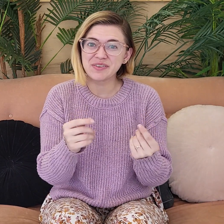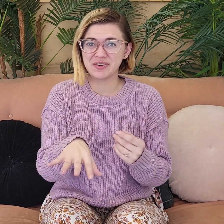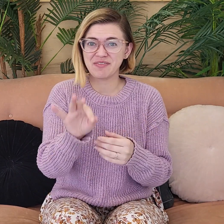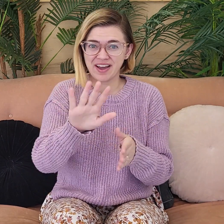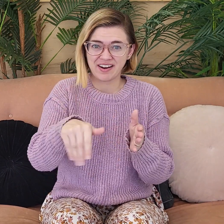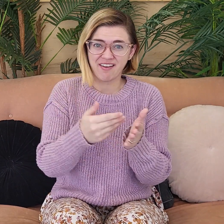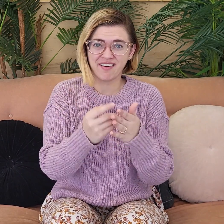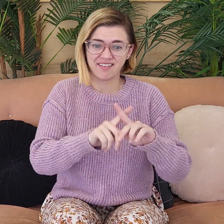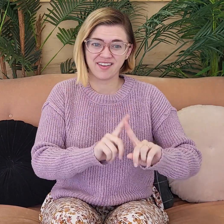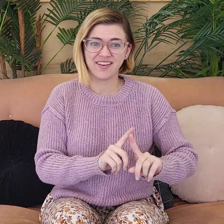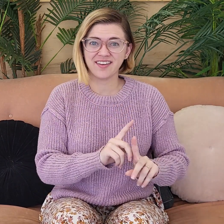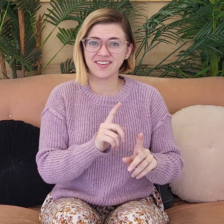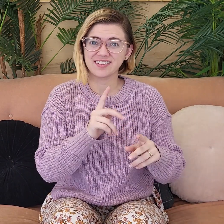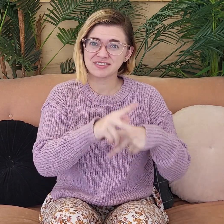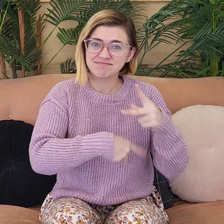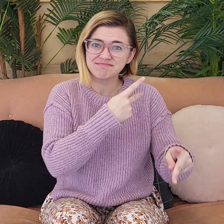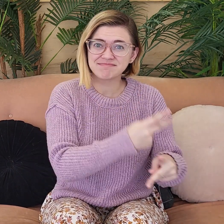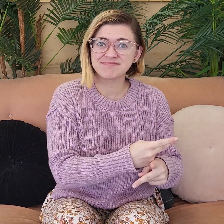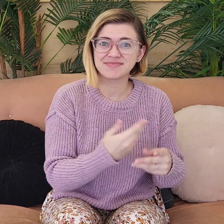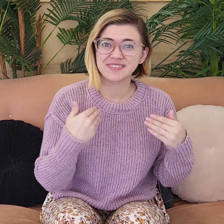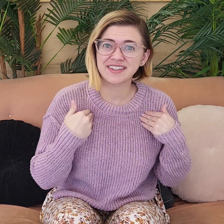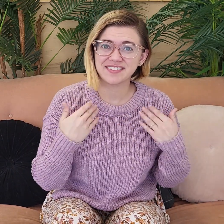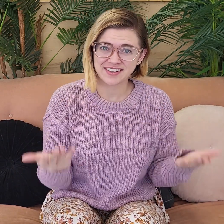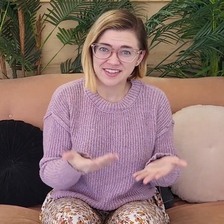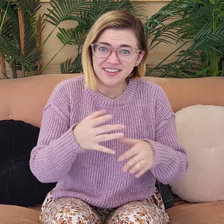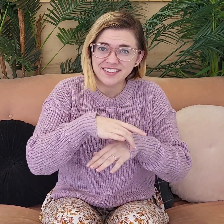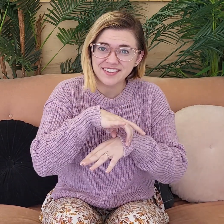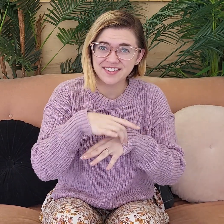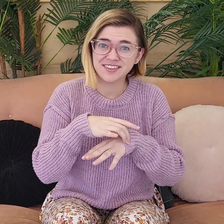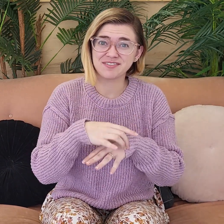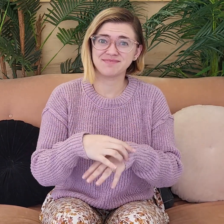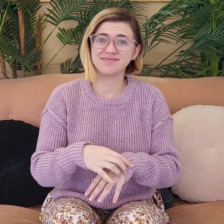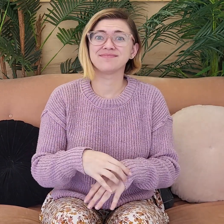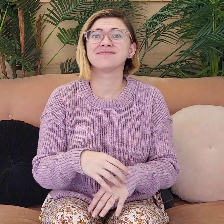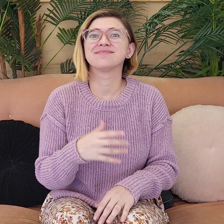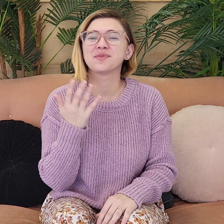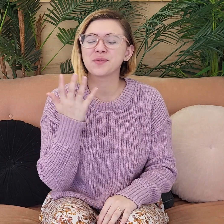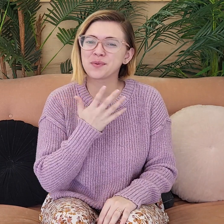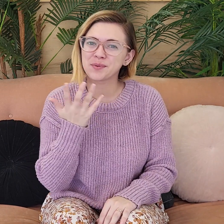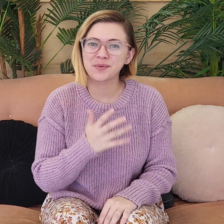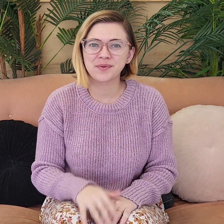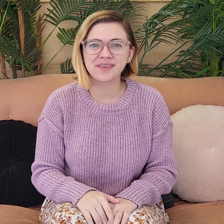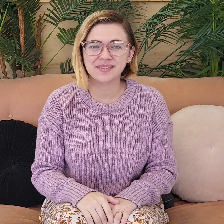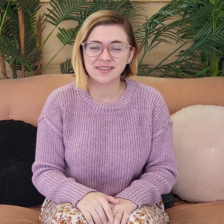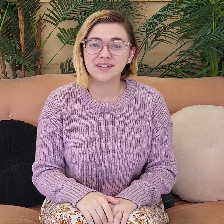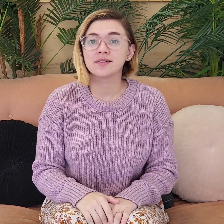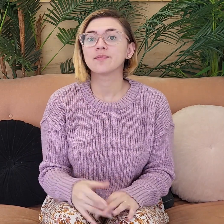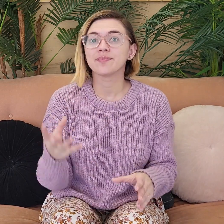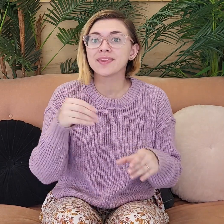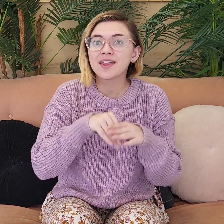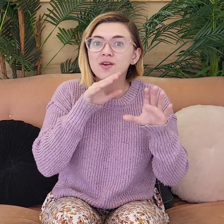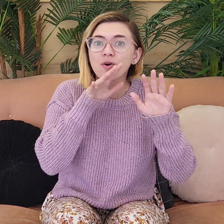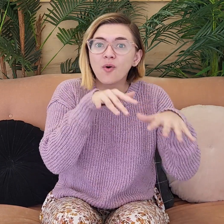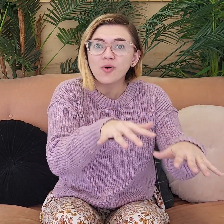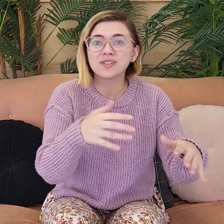be doing to find all of the different. Species of animals that we have here on earth, that's amazing. And